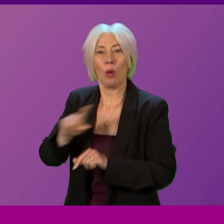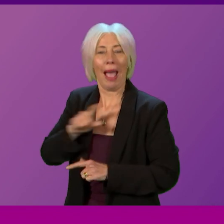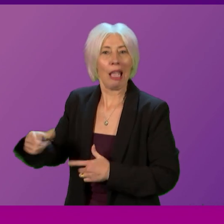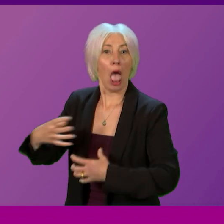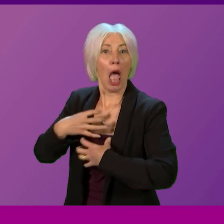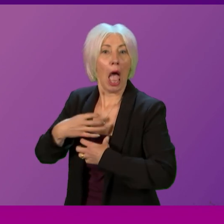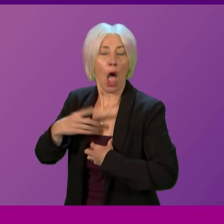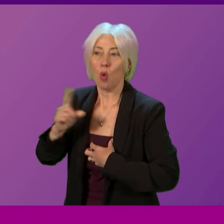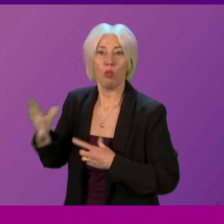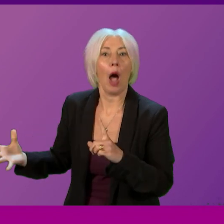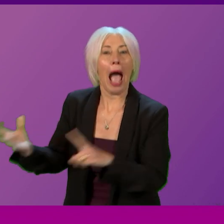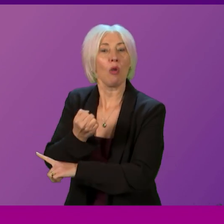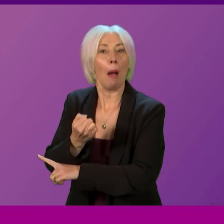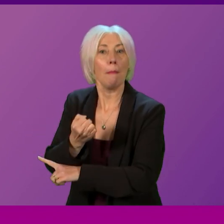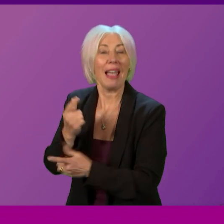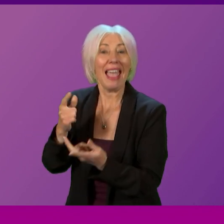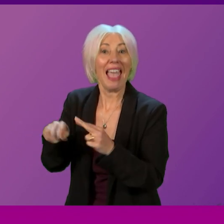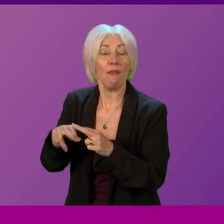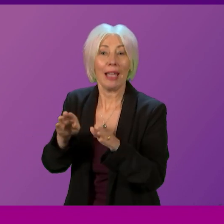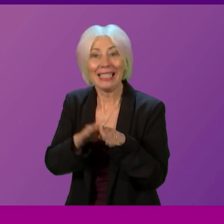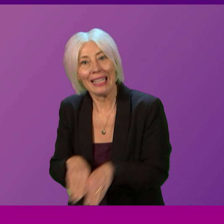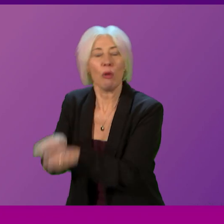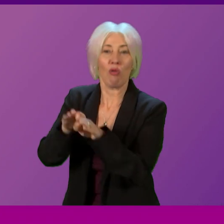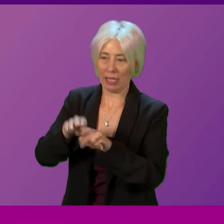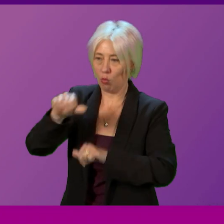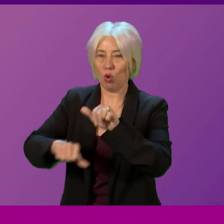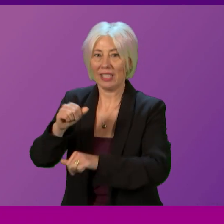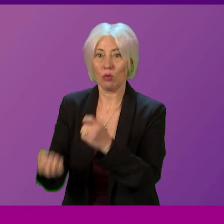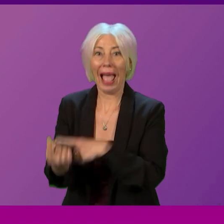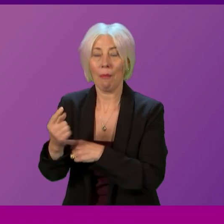of the outcome of a democratic process.